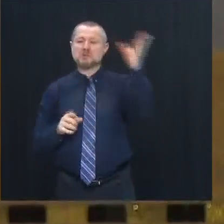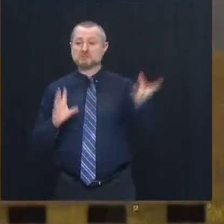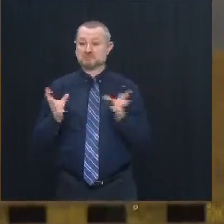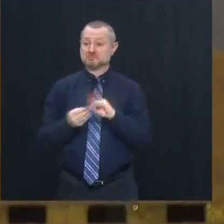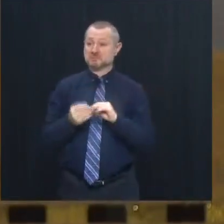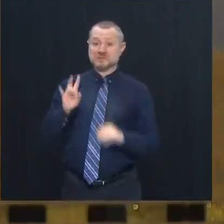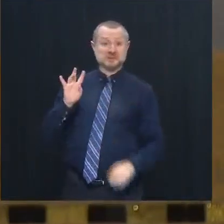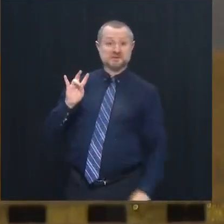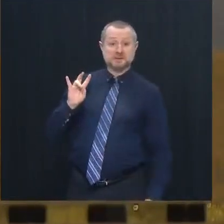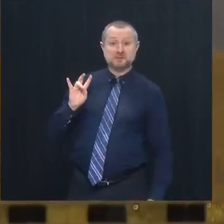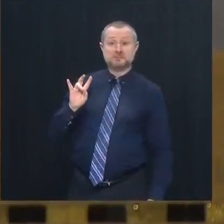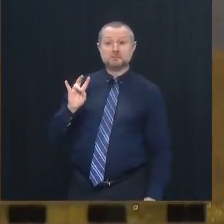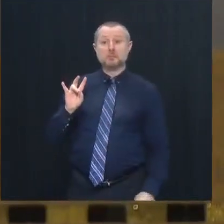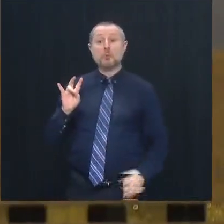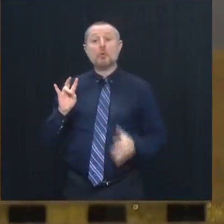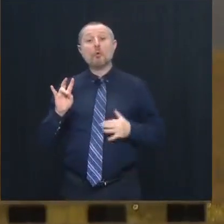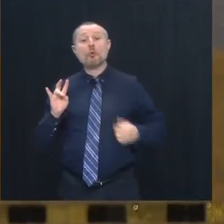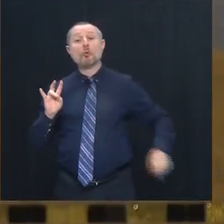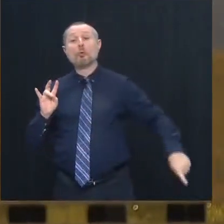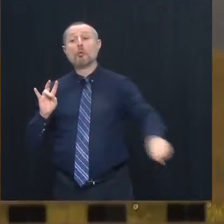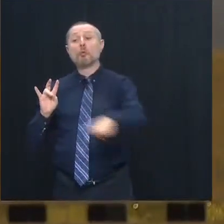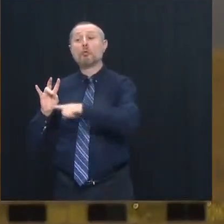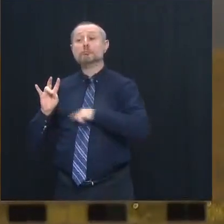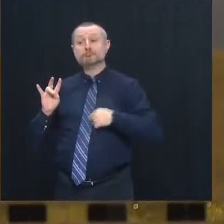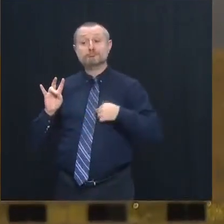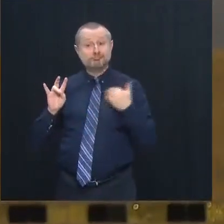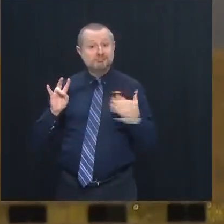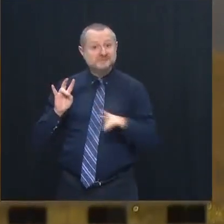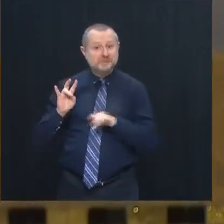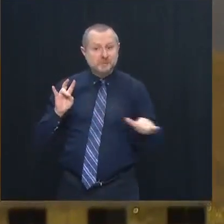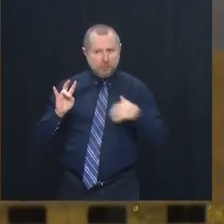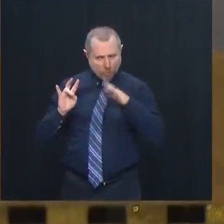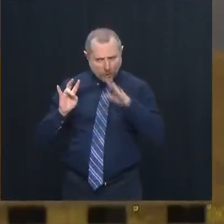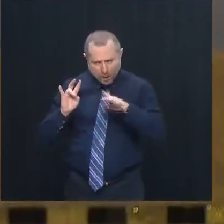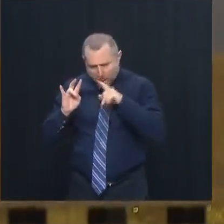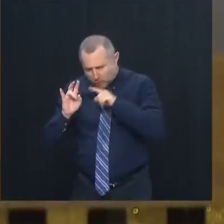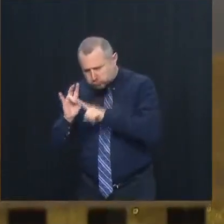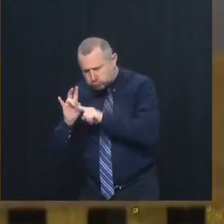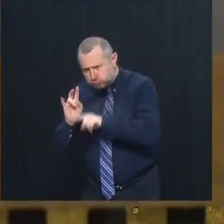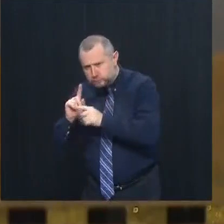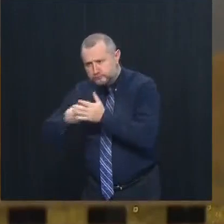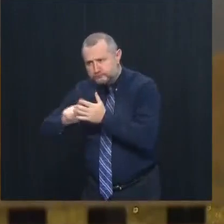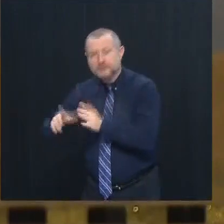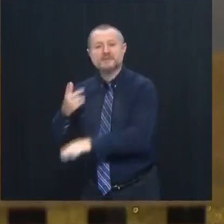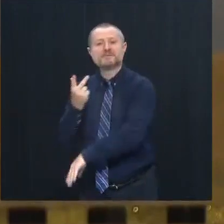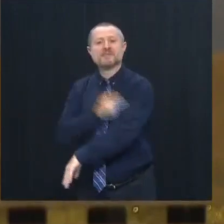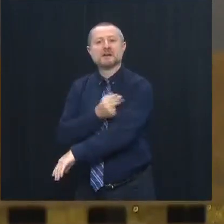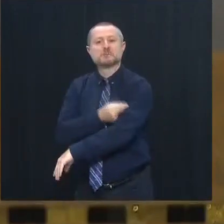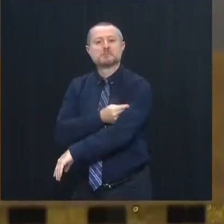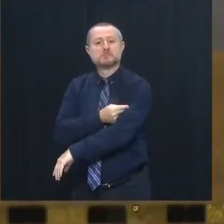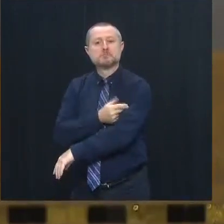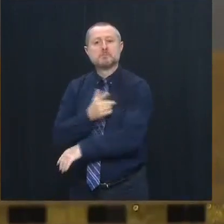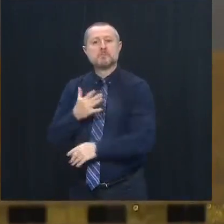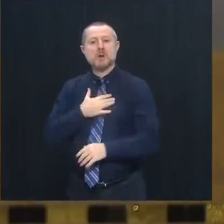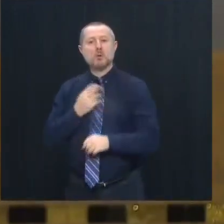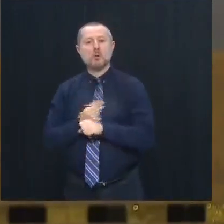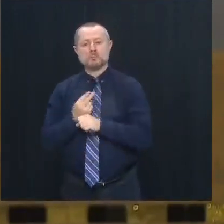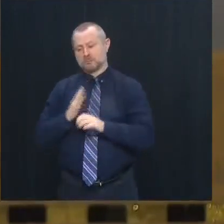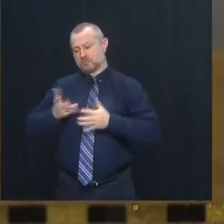GOVERNMENT HAS POLITICIZED THE PROCESS. SO NEW YORK AND OTHER STATES, SEVEN IN TOTAL, WILL